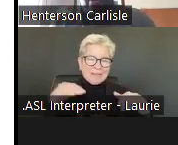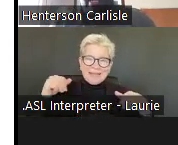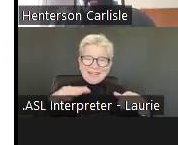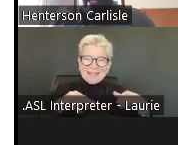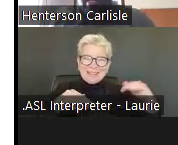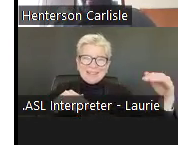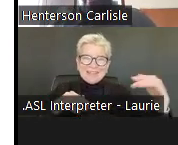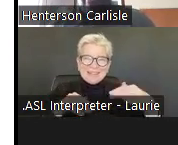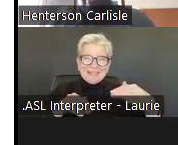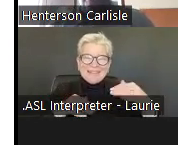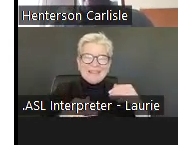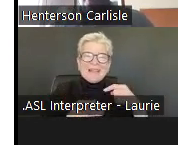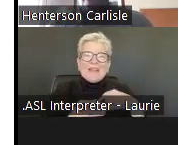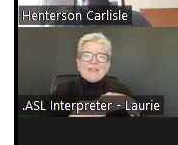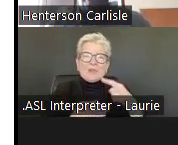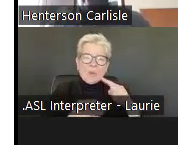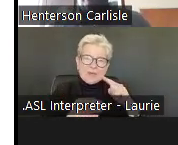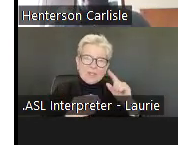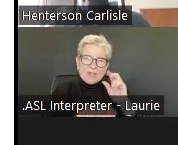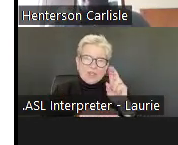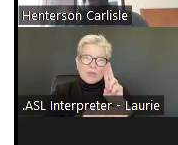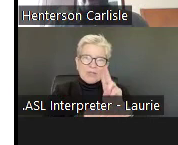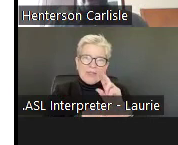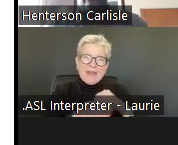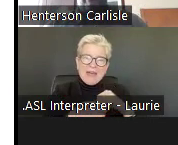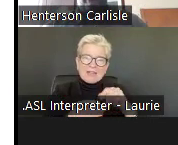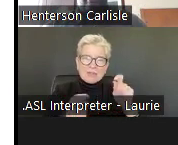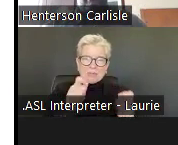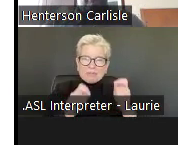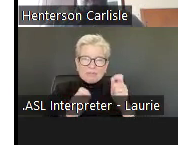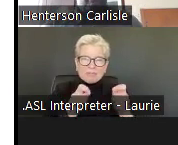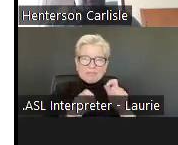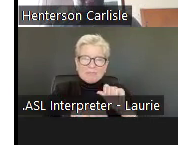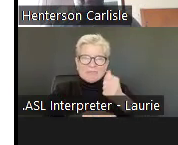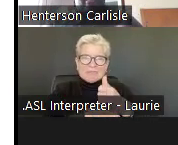orientation programs will be crucial because then you're able to give them the information